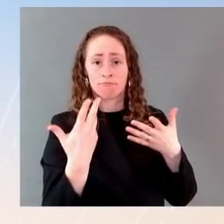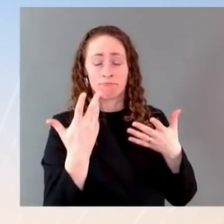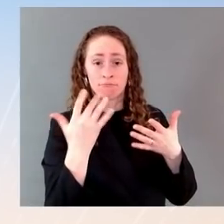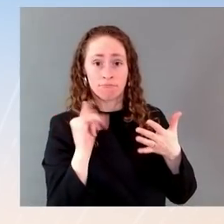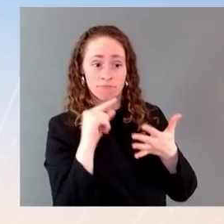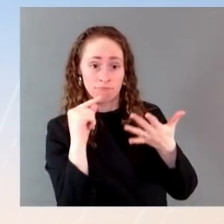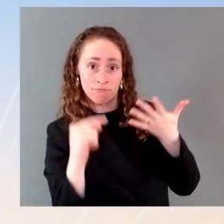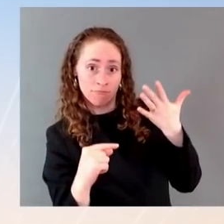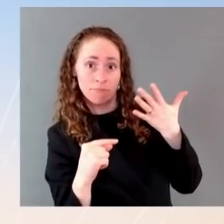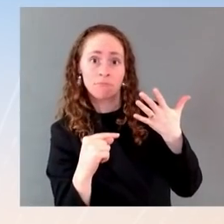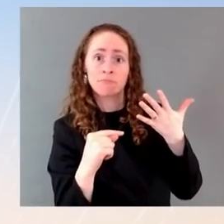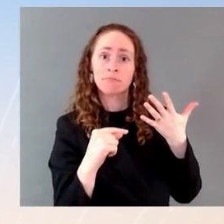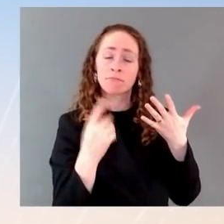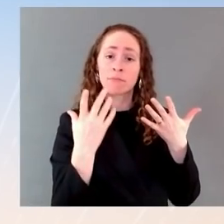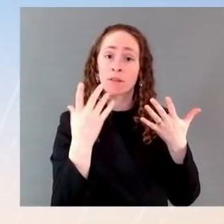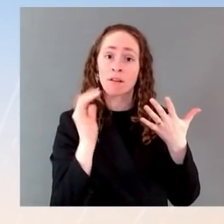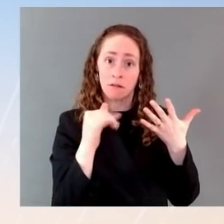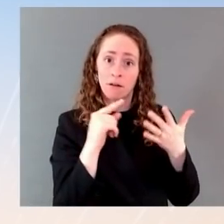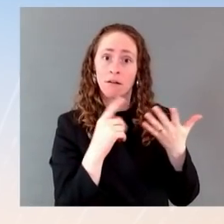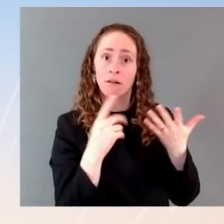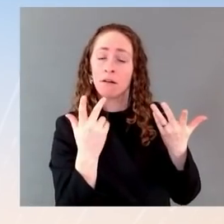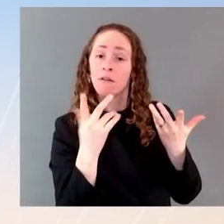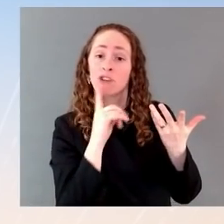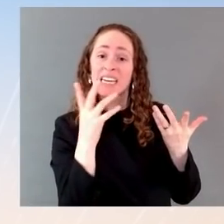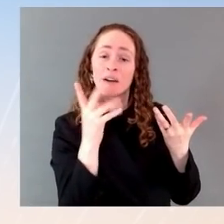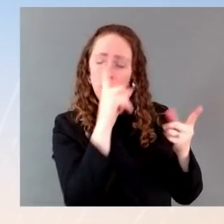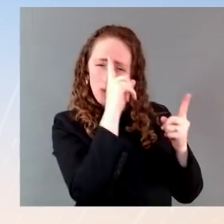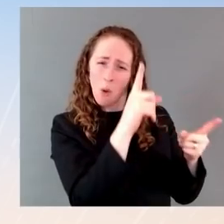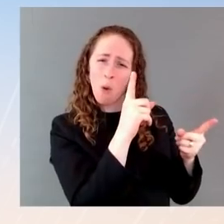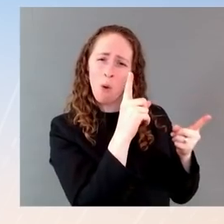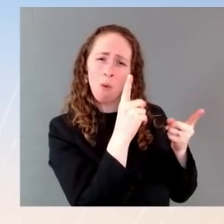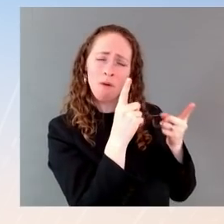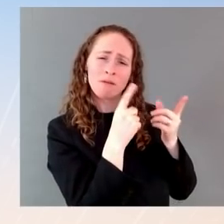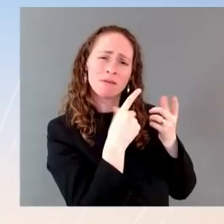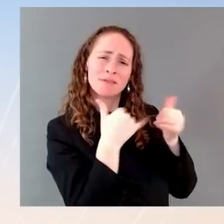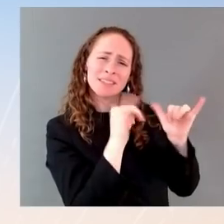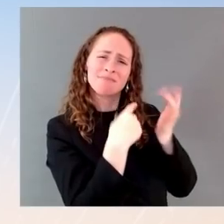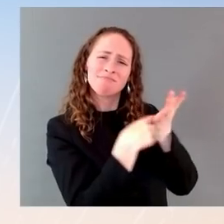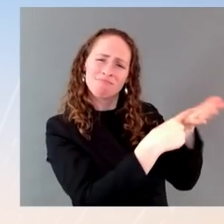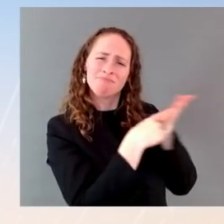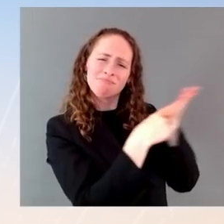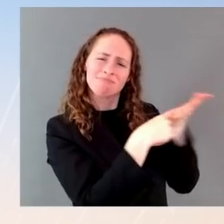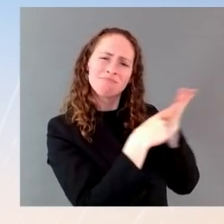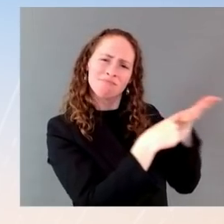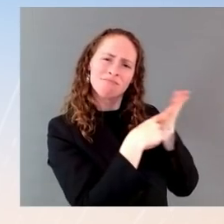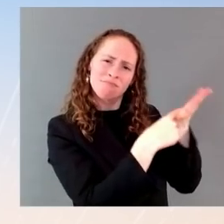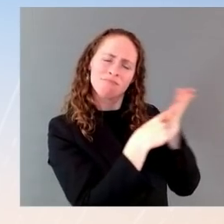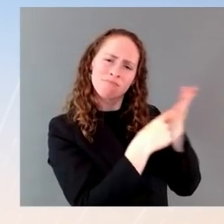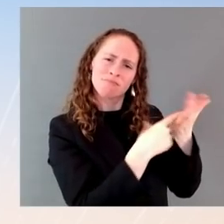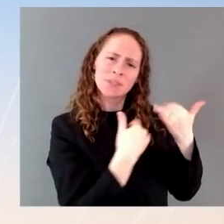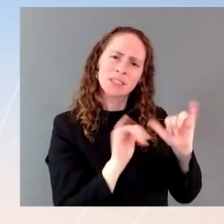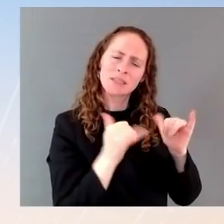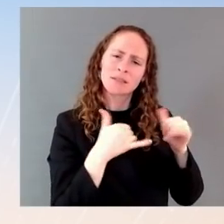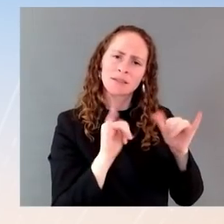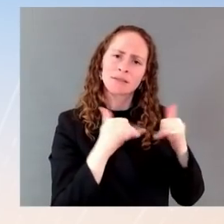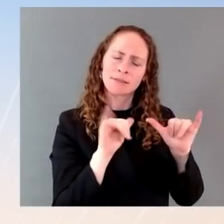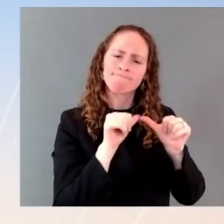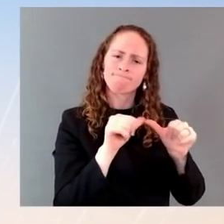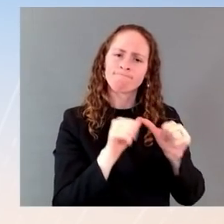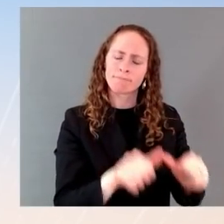And beyond that, I'm not going to parse further from here. The Press: But the line is invading Ukraine? Ms. Psaki: I think Jake Sullivan spoke to this pretty clearly just a few minutes ago. The Press: And can you give us an update